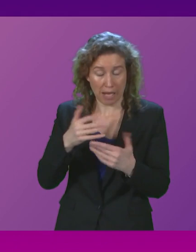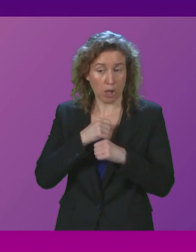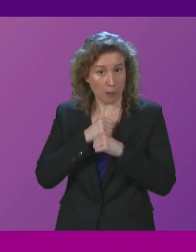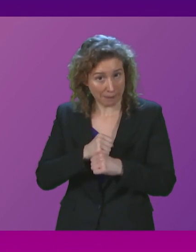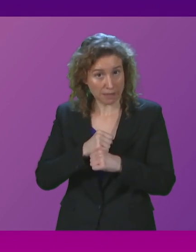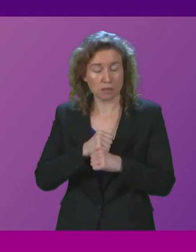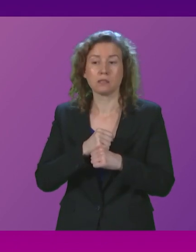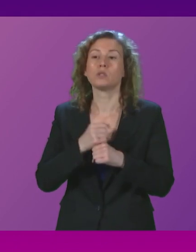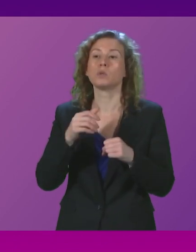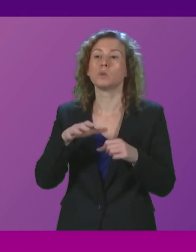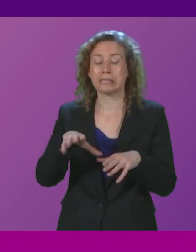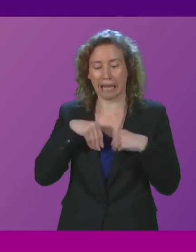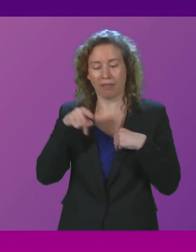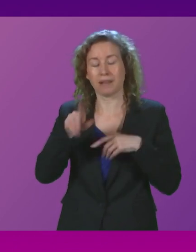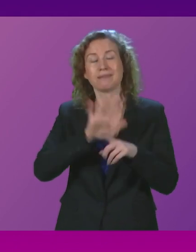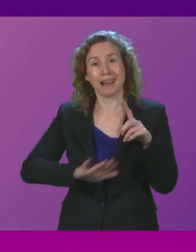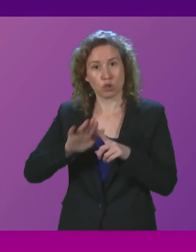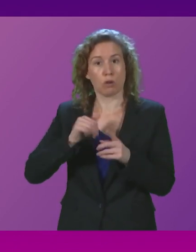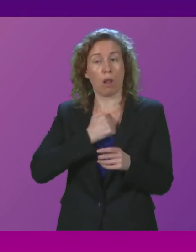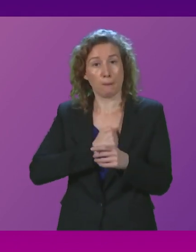that national apology before the end of this year?